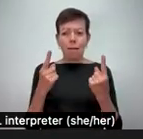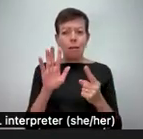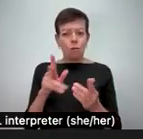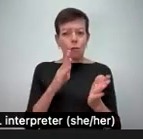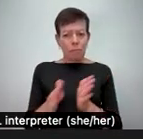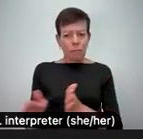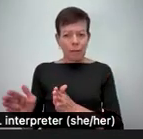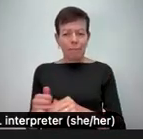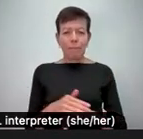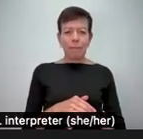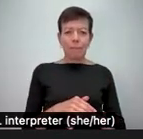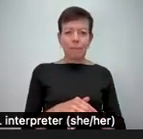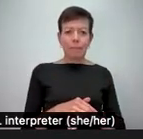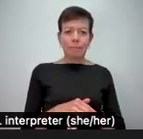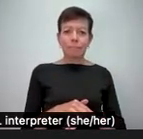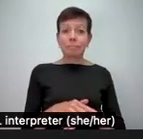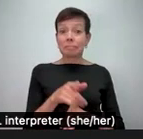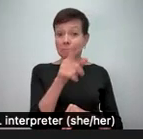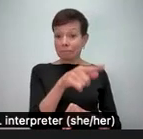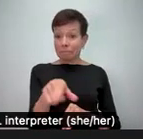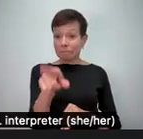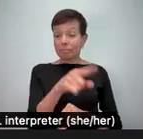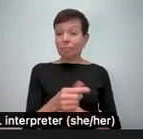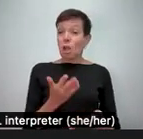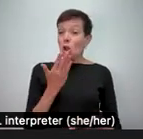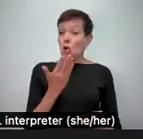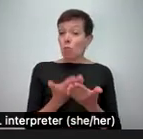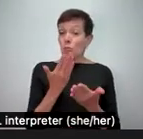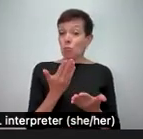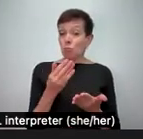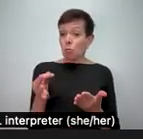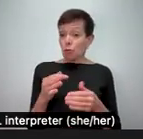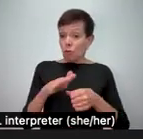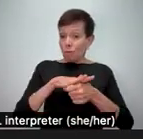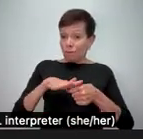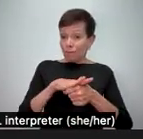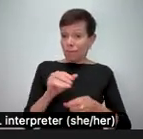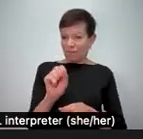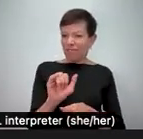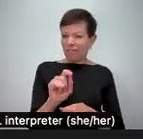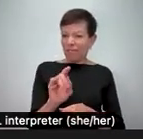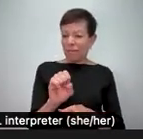Okay, Proof of Site and again the Location Bonus. So in this section, we want you to provide